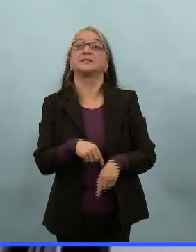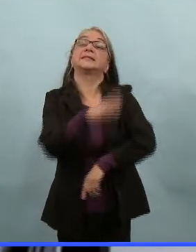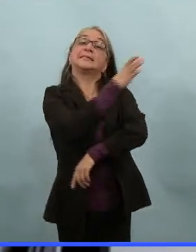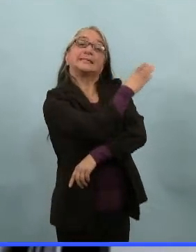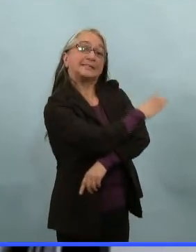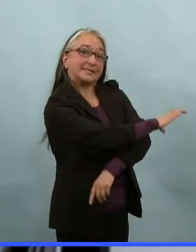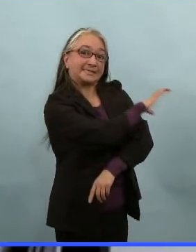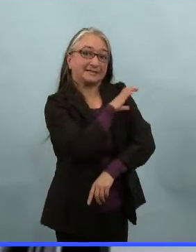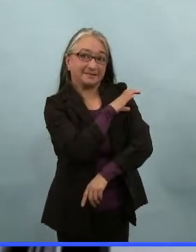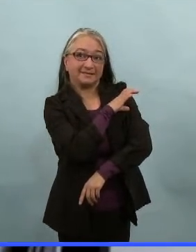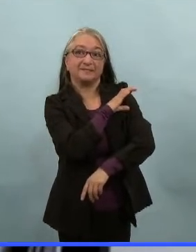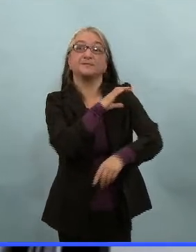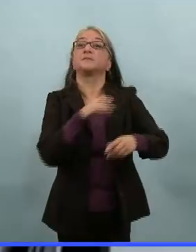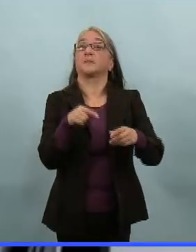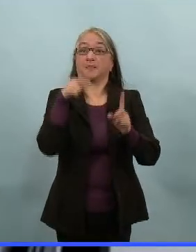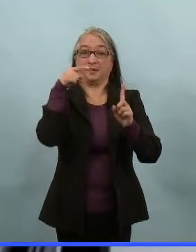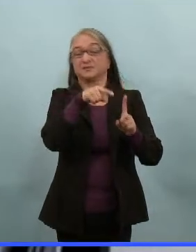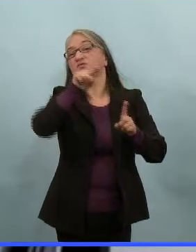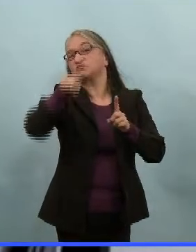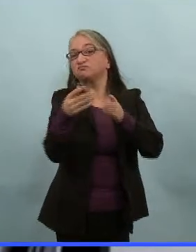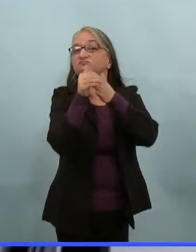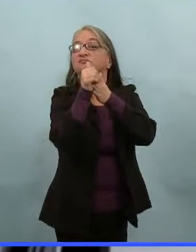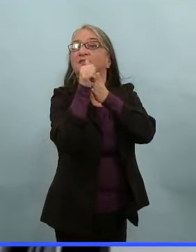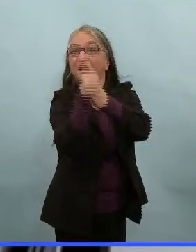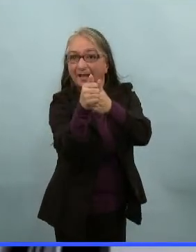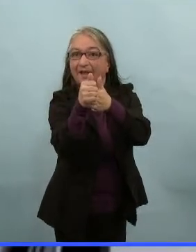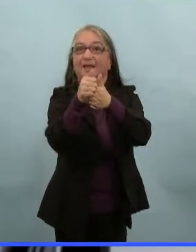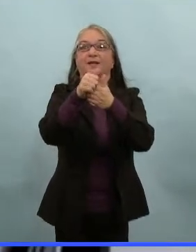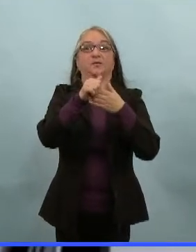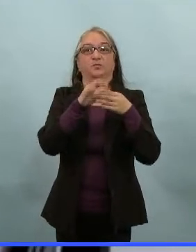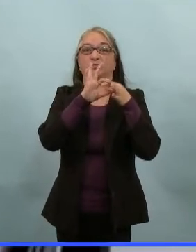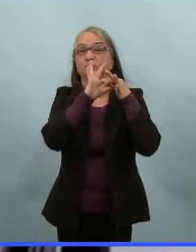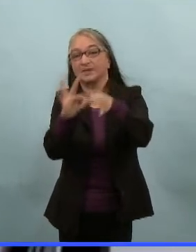available for all of our immunizers including physicians and pharmacists